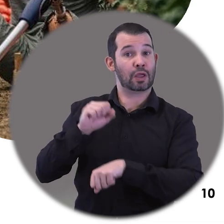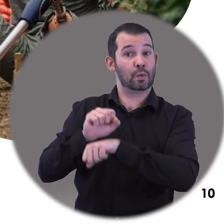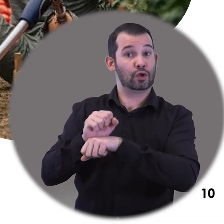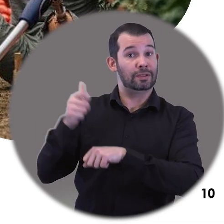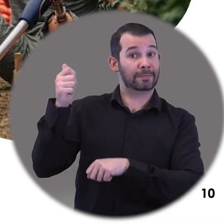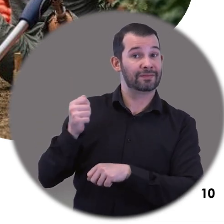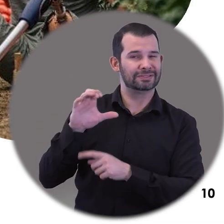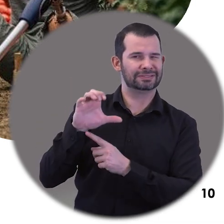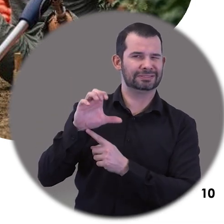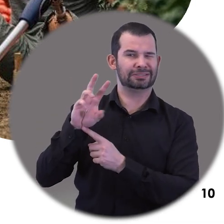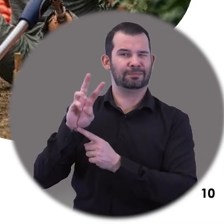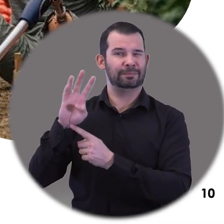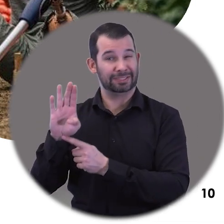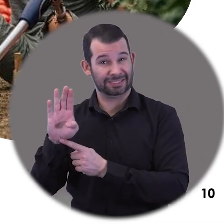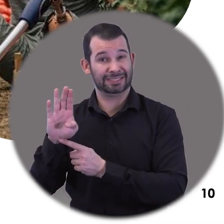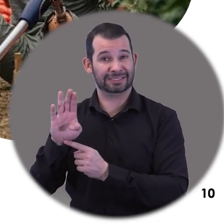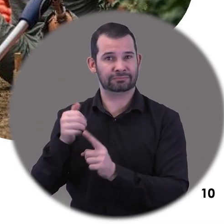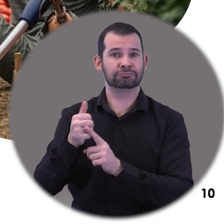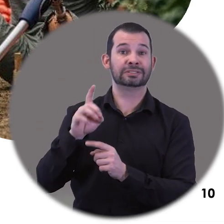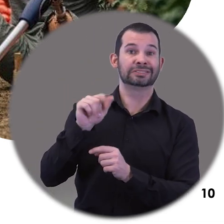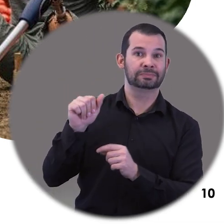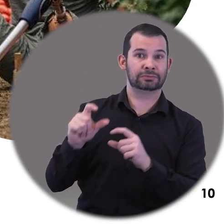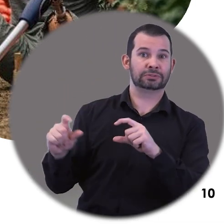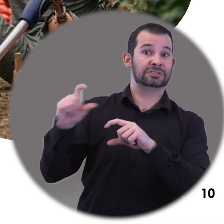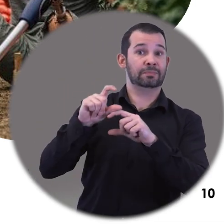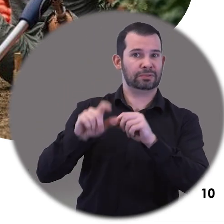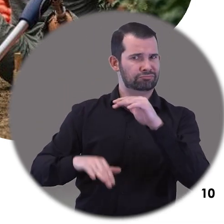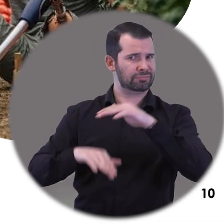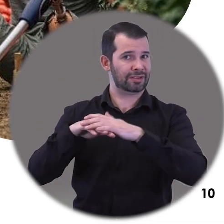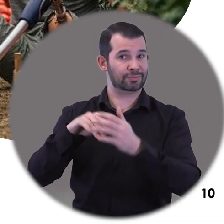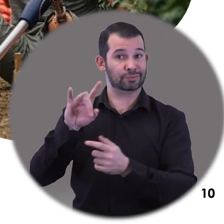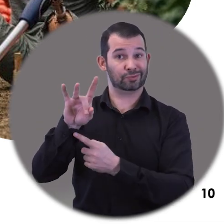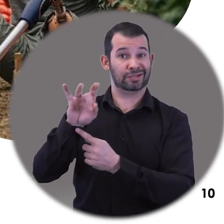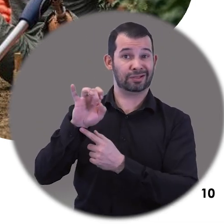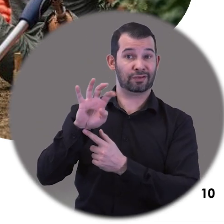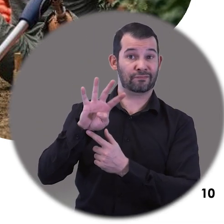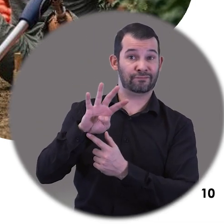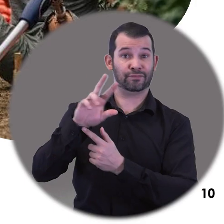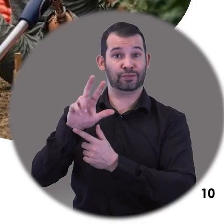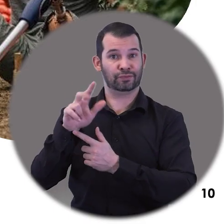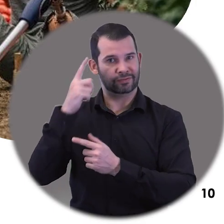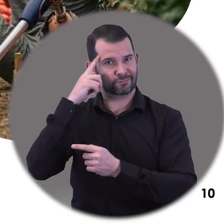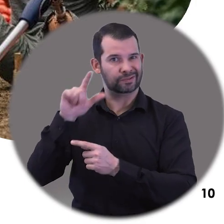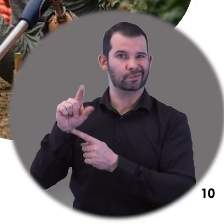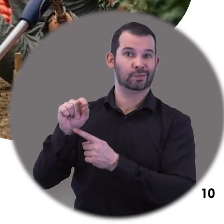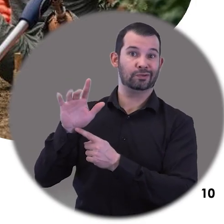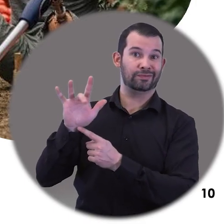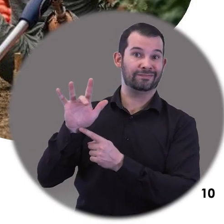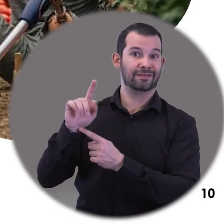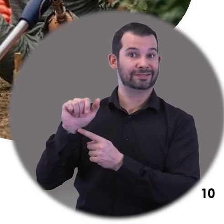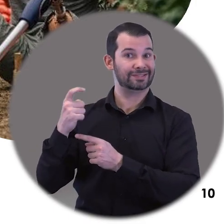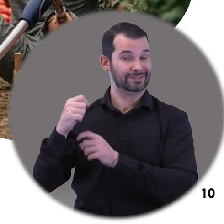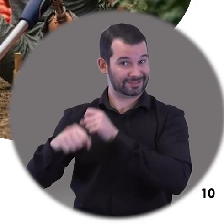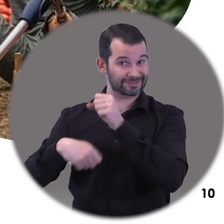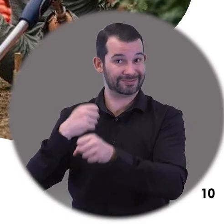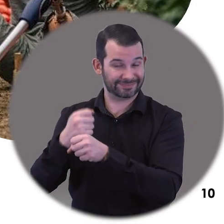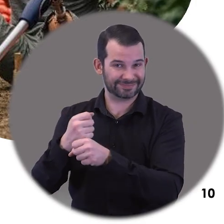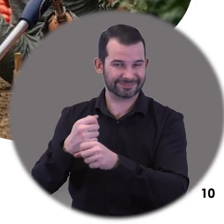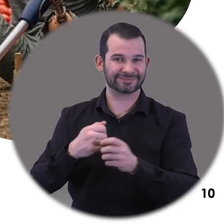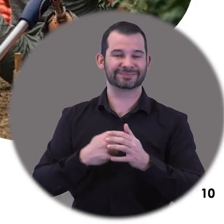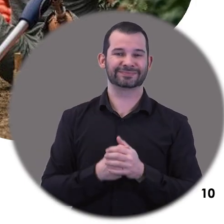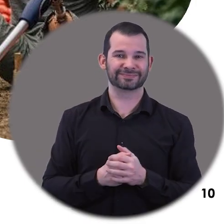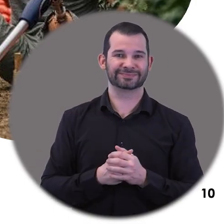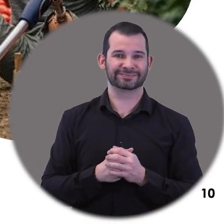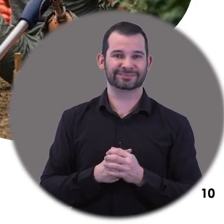benefit, or CWB, disability supplement of up to $843 for the 2025 tax year.